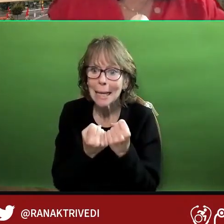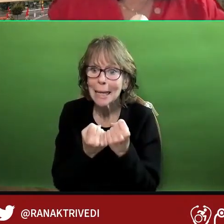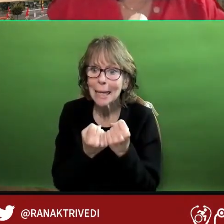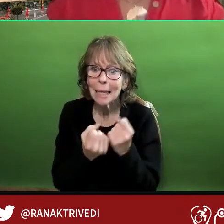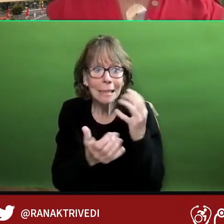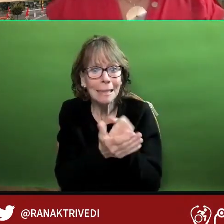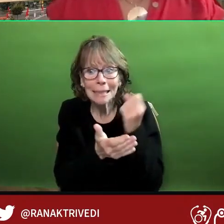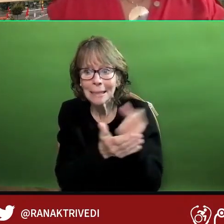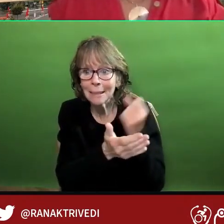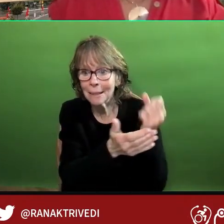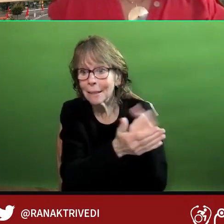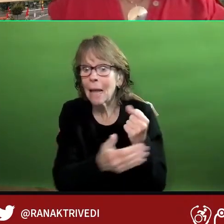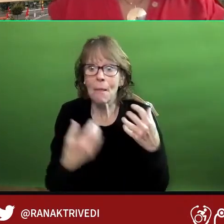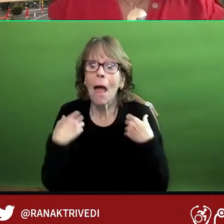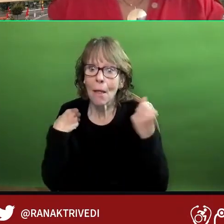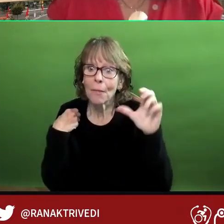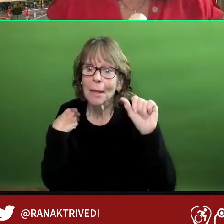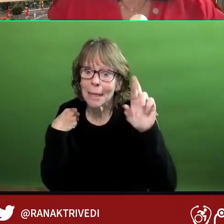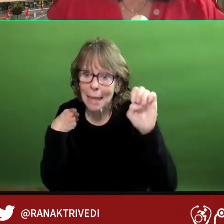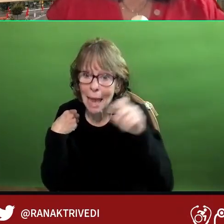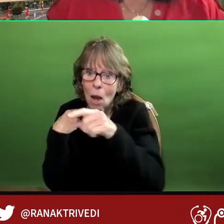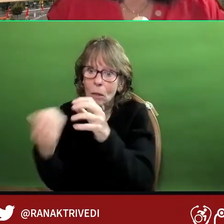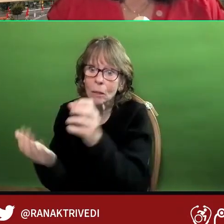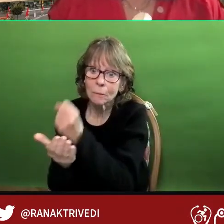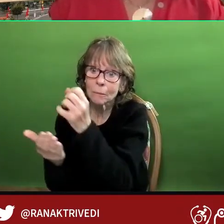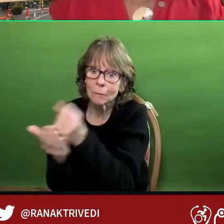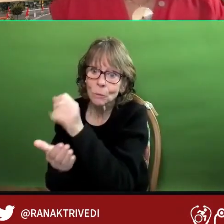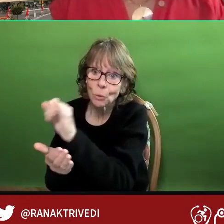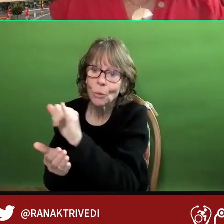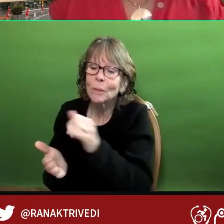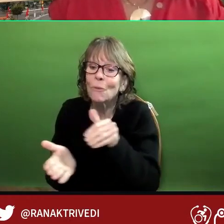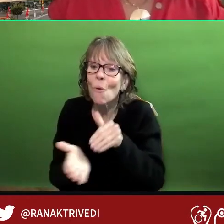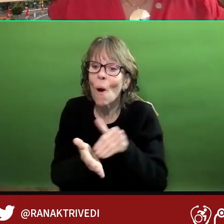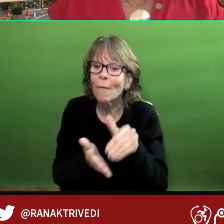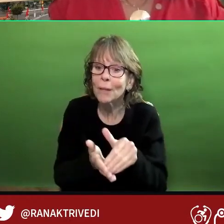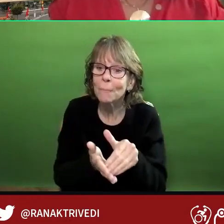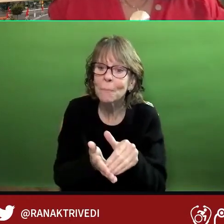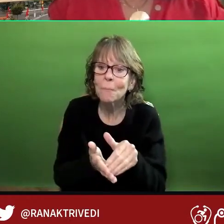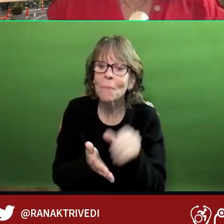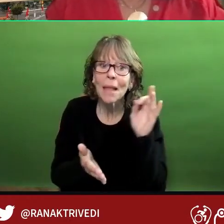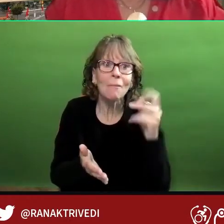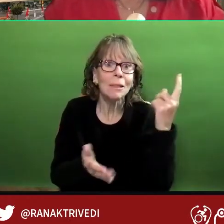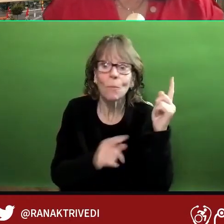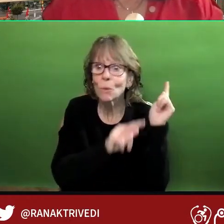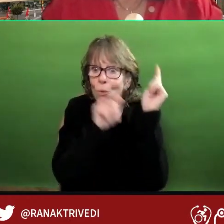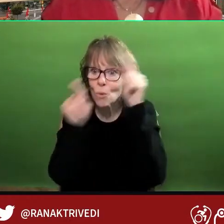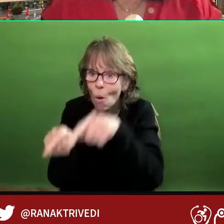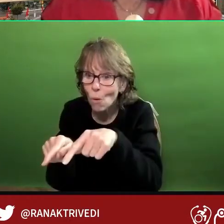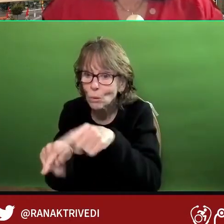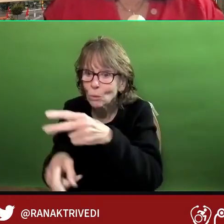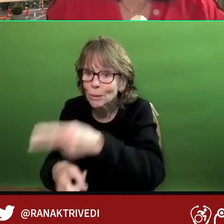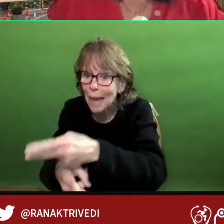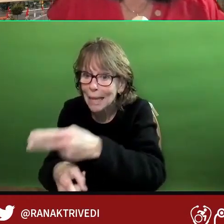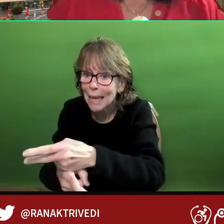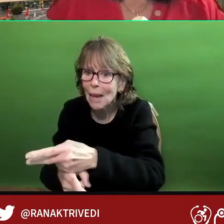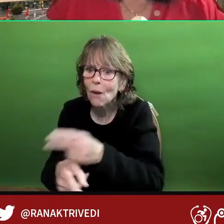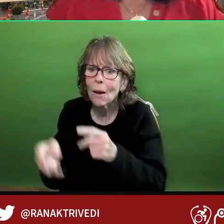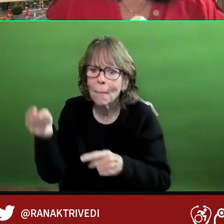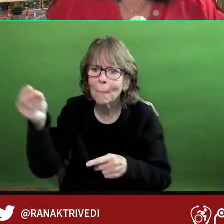the healthcare is benefiting because health care often gets reimbursed for a lot of the activities. And the more and more cares getting pushed out to families